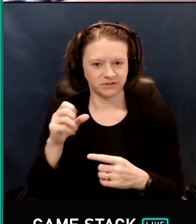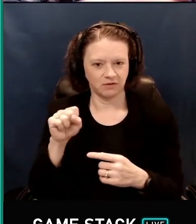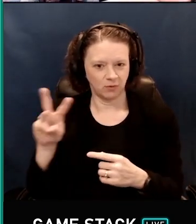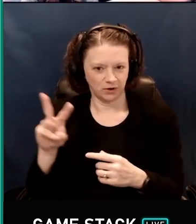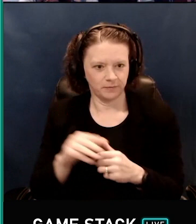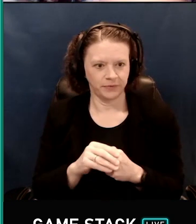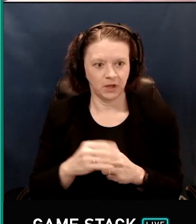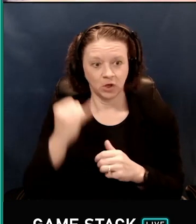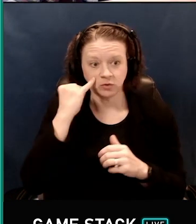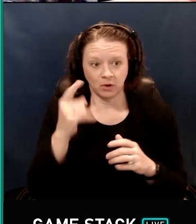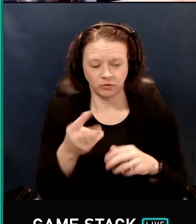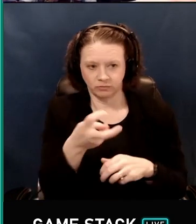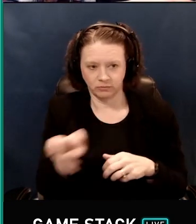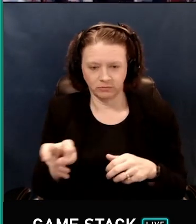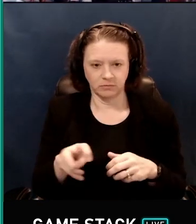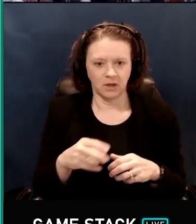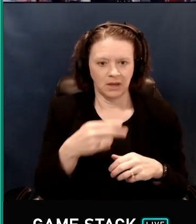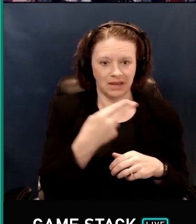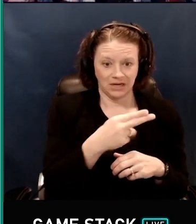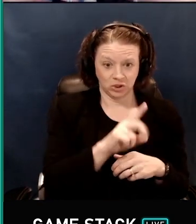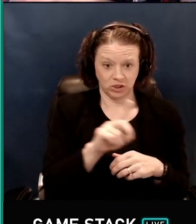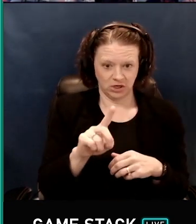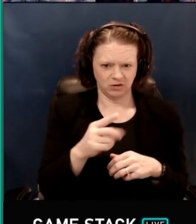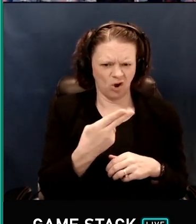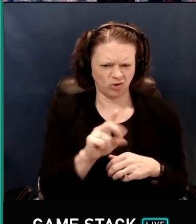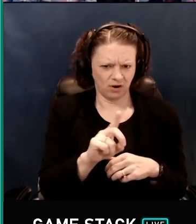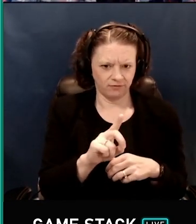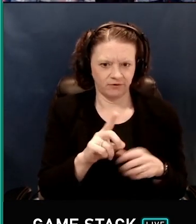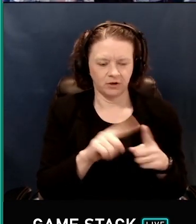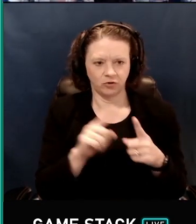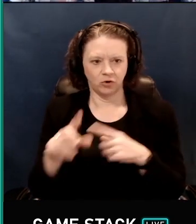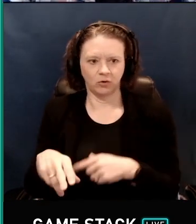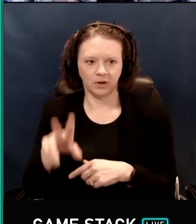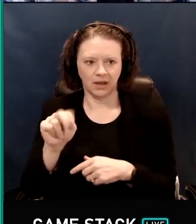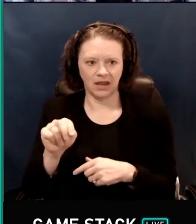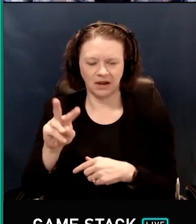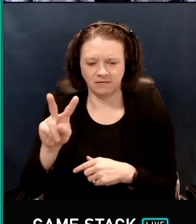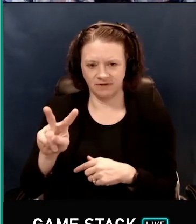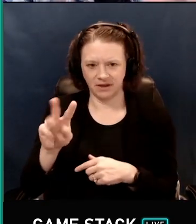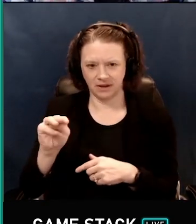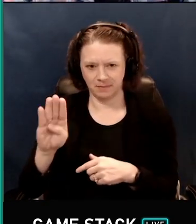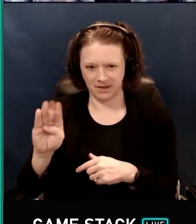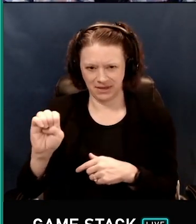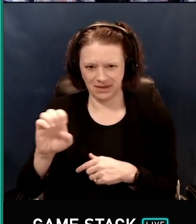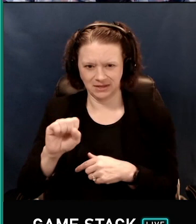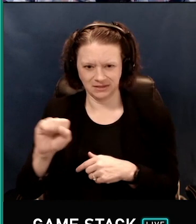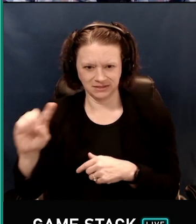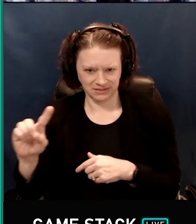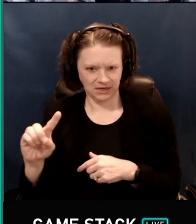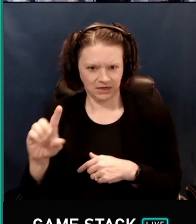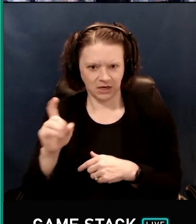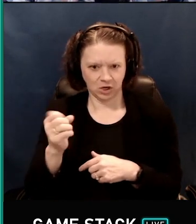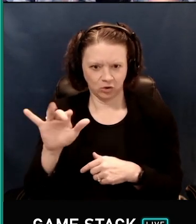a user has moved from an HDD to a NVMe SSD, an NVMe drive. There's a huge leap in IO capabilities.